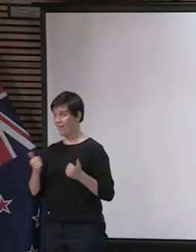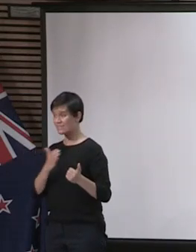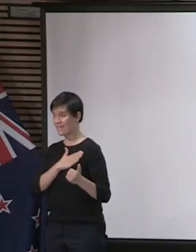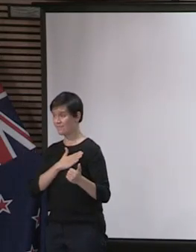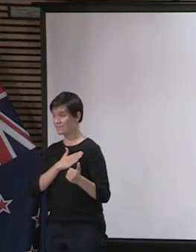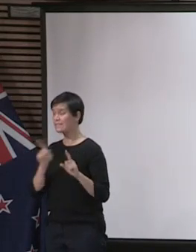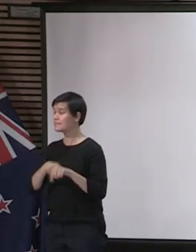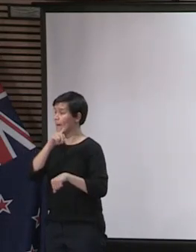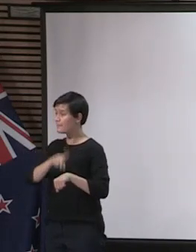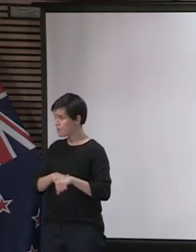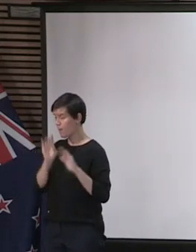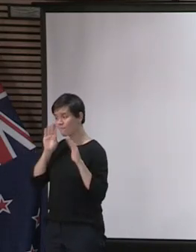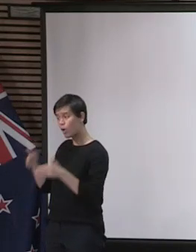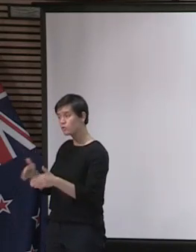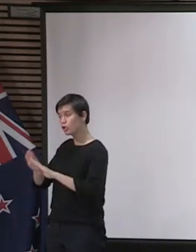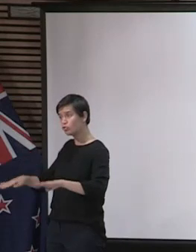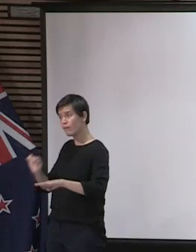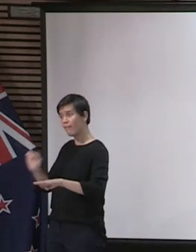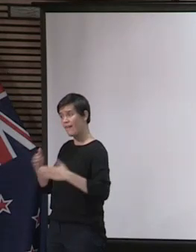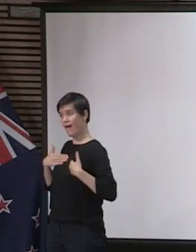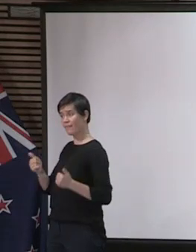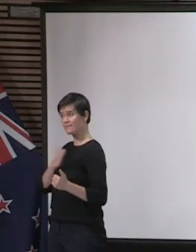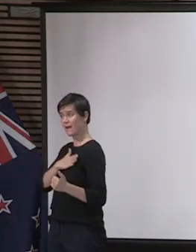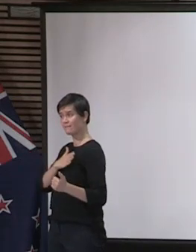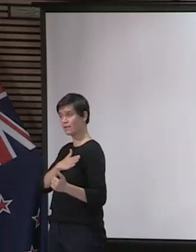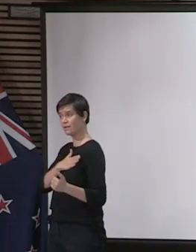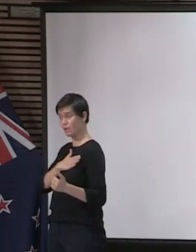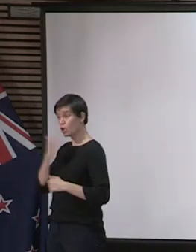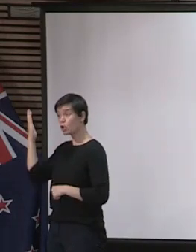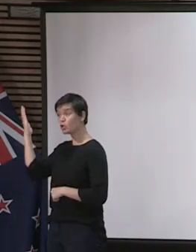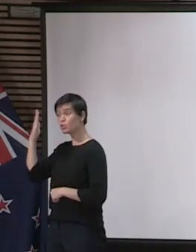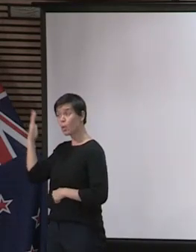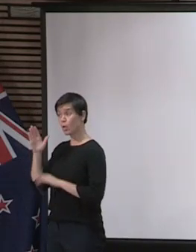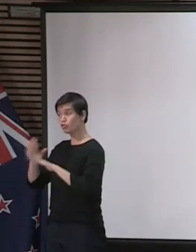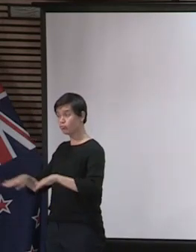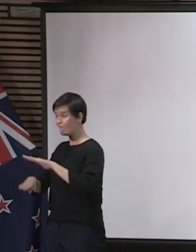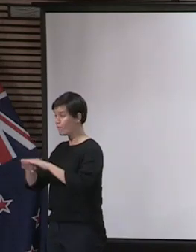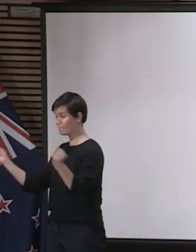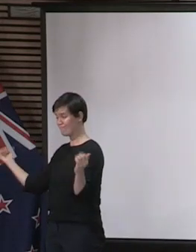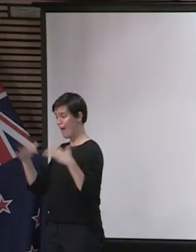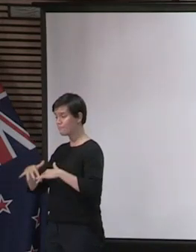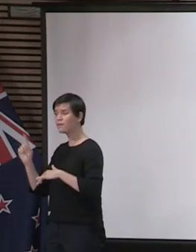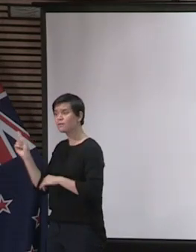focus on their health and safety as well, as well as the children, which should be a